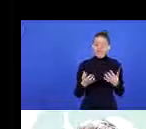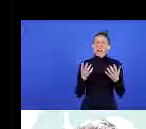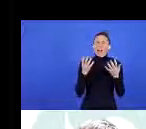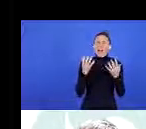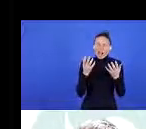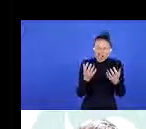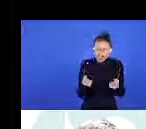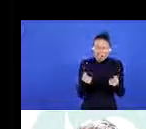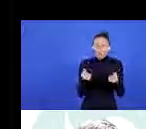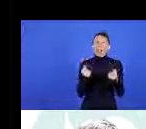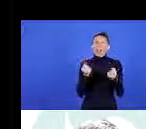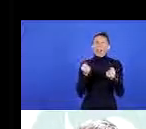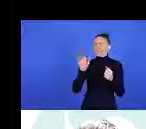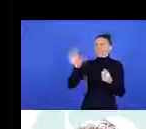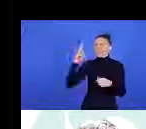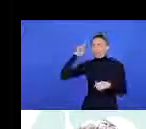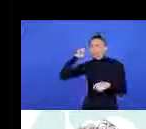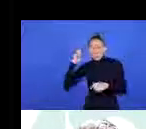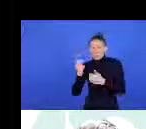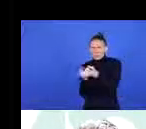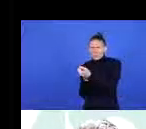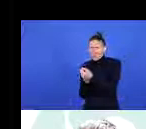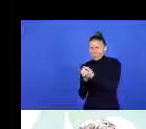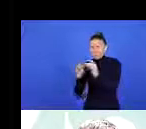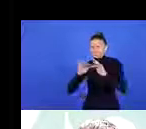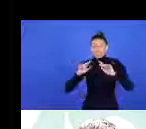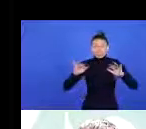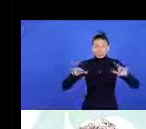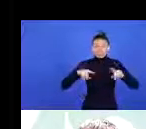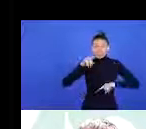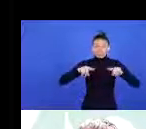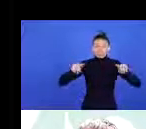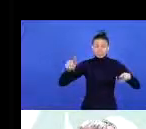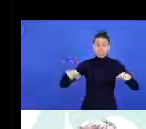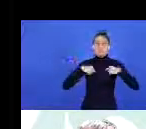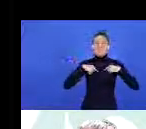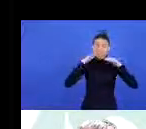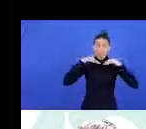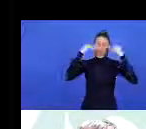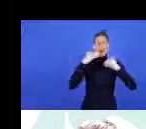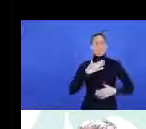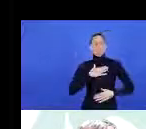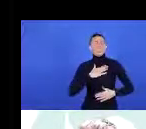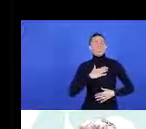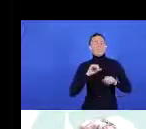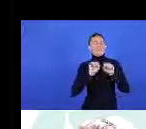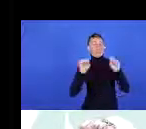know how the implant system is regulated in different parts of the world. I'm extremely